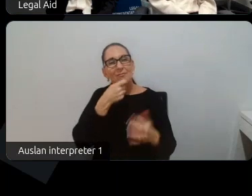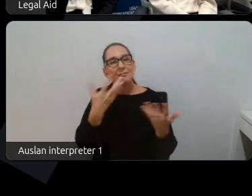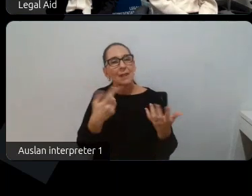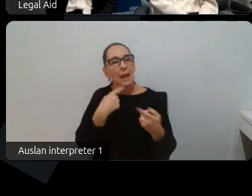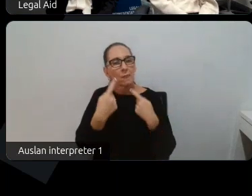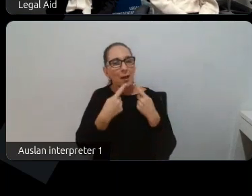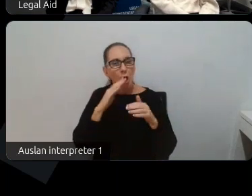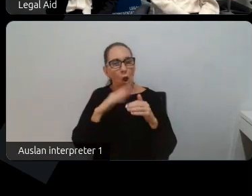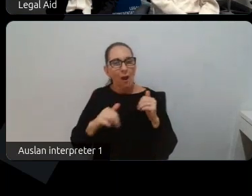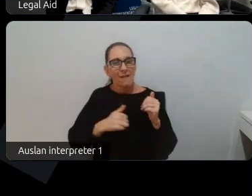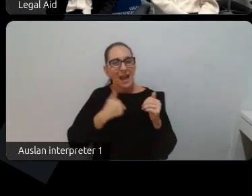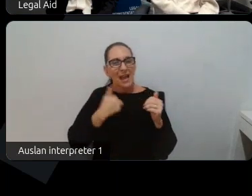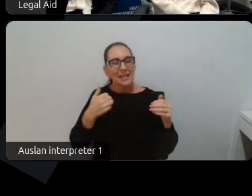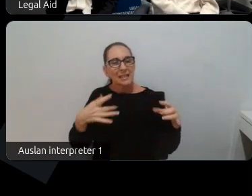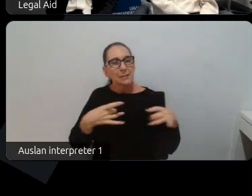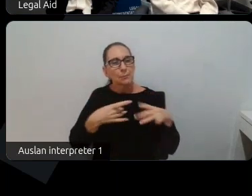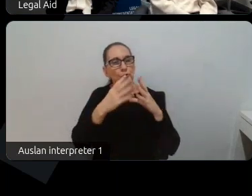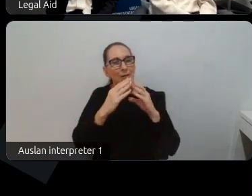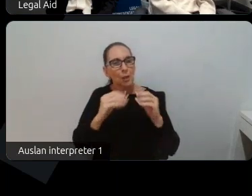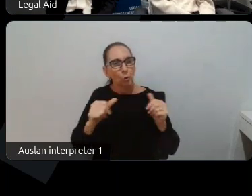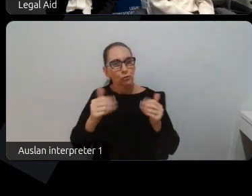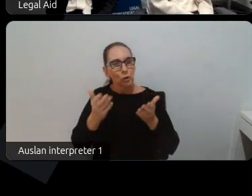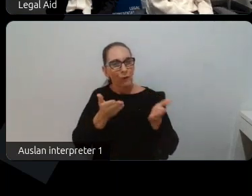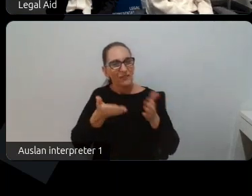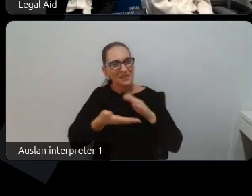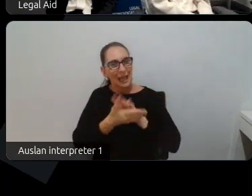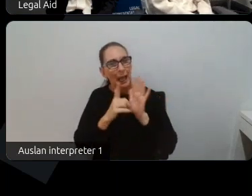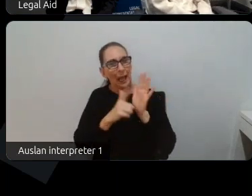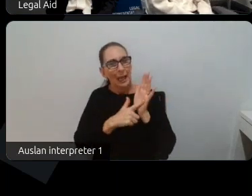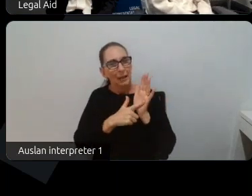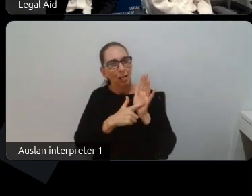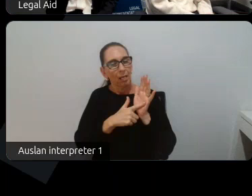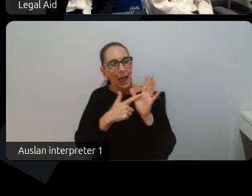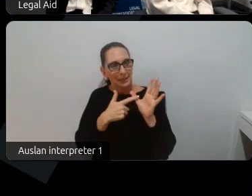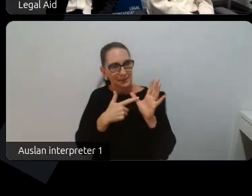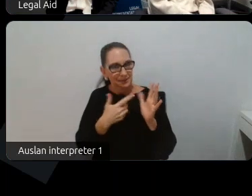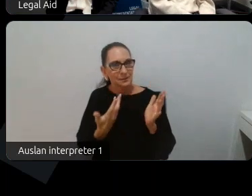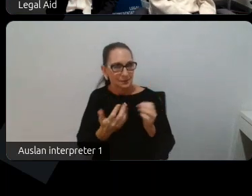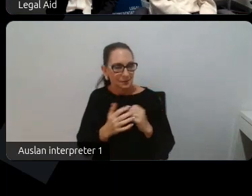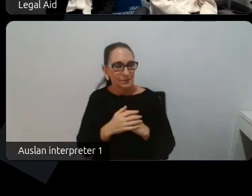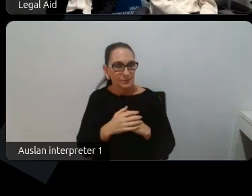um dispute resolution services at Legal Aid. Um essentially what we're doing is giving families